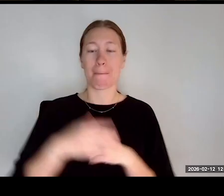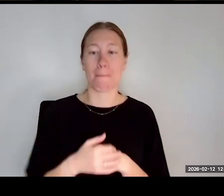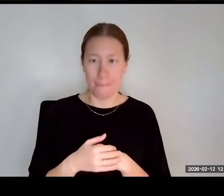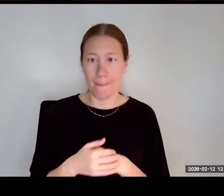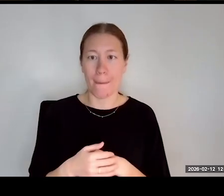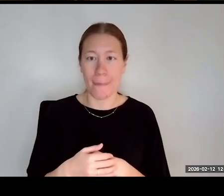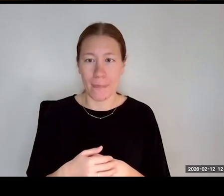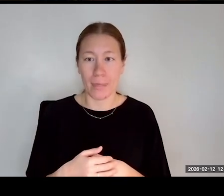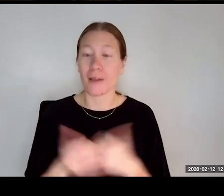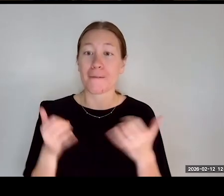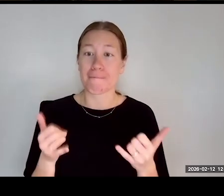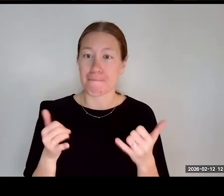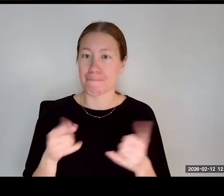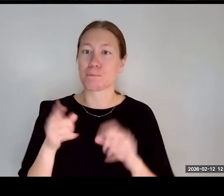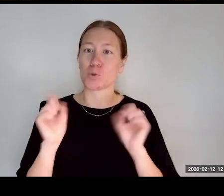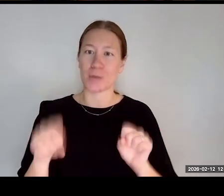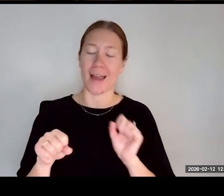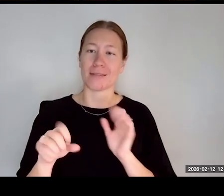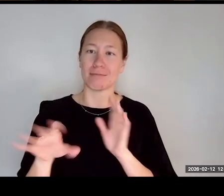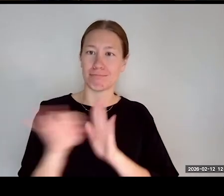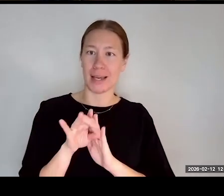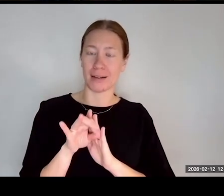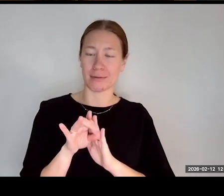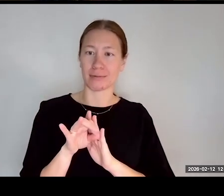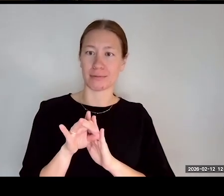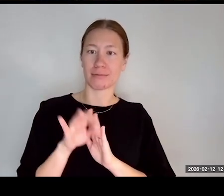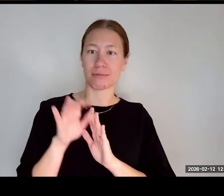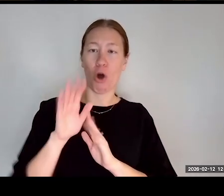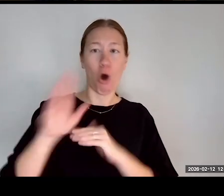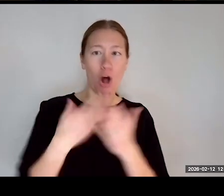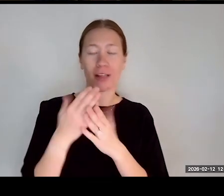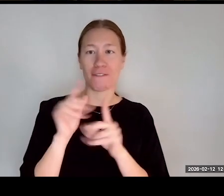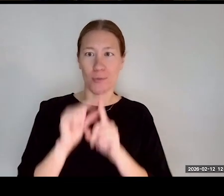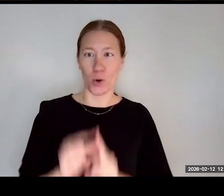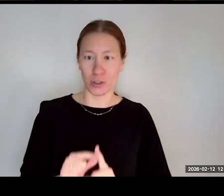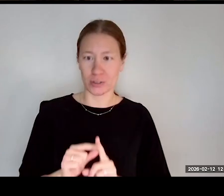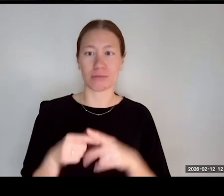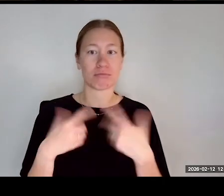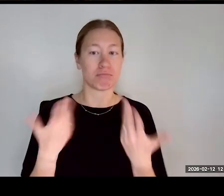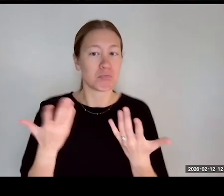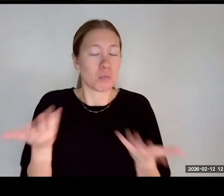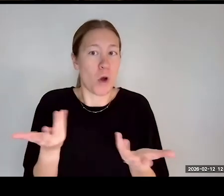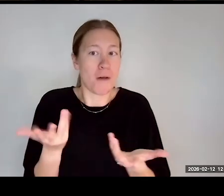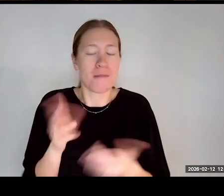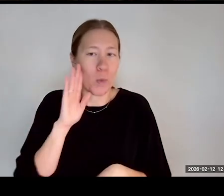it's going to allow me to mark the selected text as a certain language. In this case, I'm going to select English US,